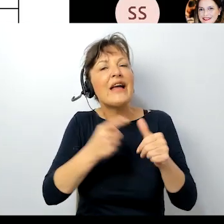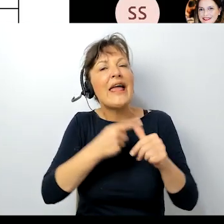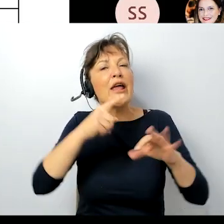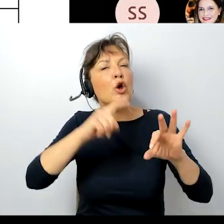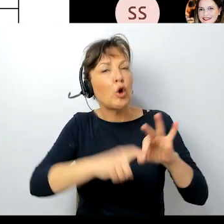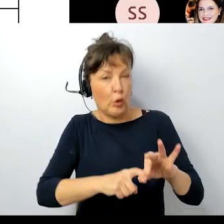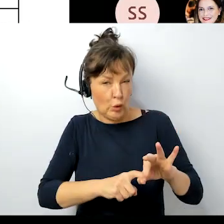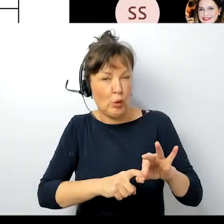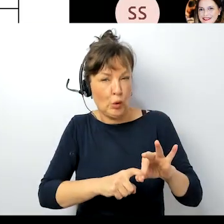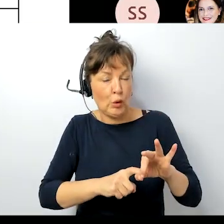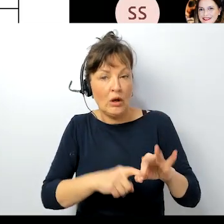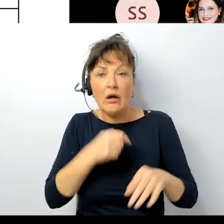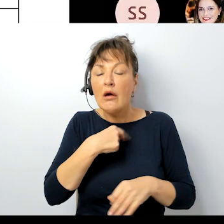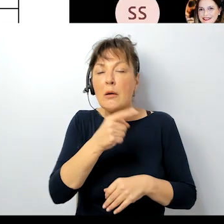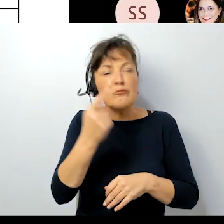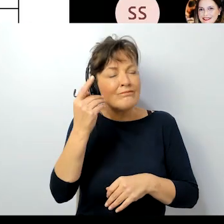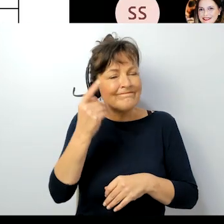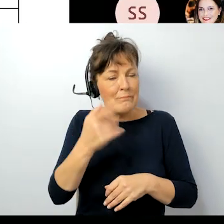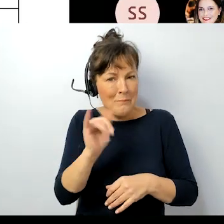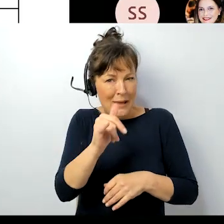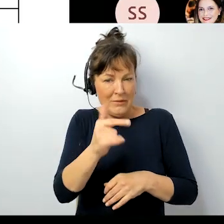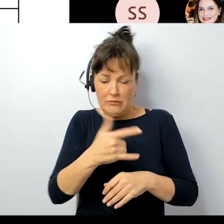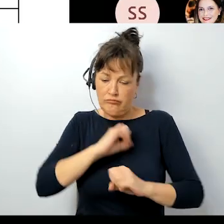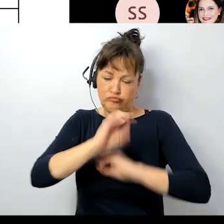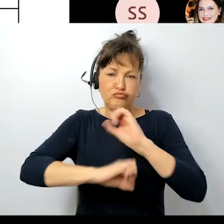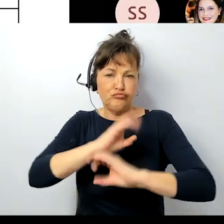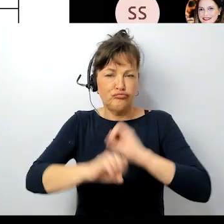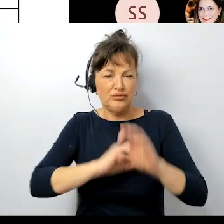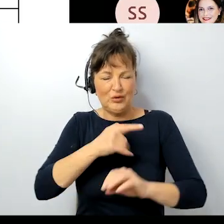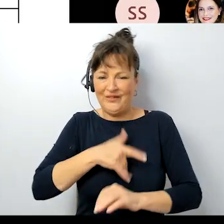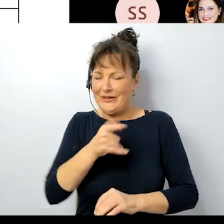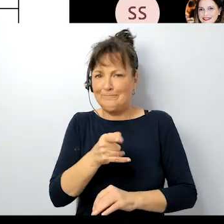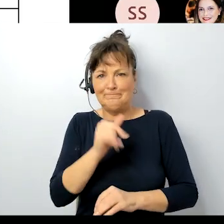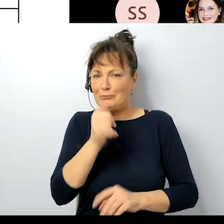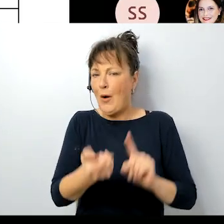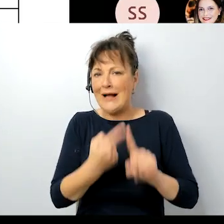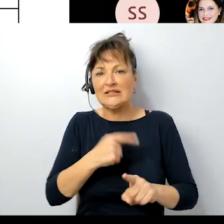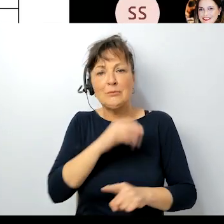some frequently asked questions. Remember, if you have a question on something that we haven't